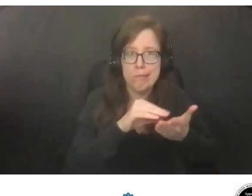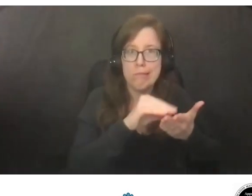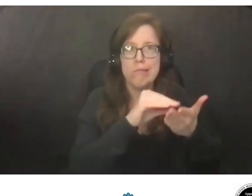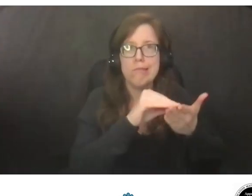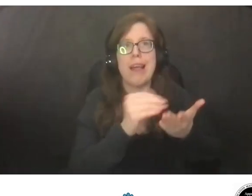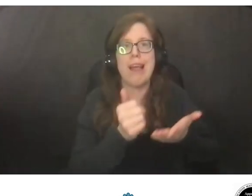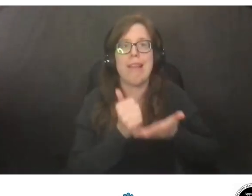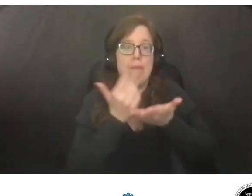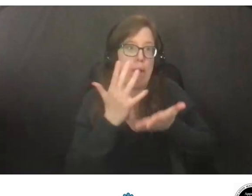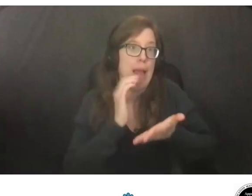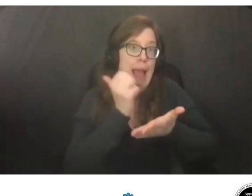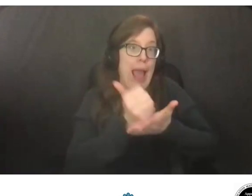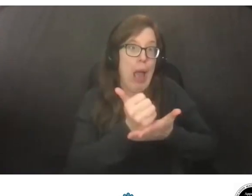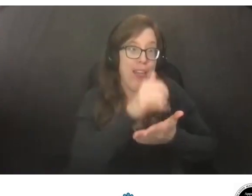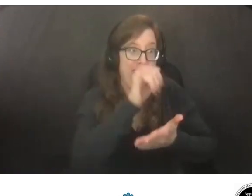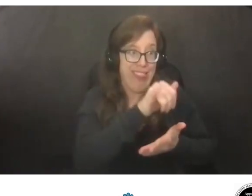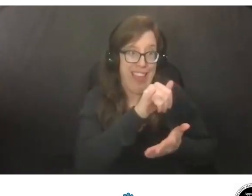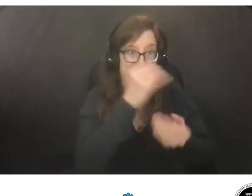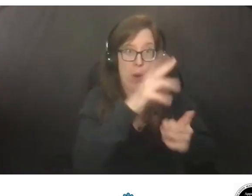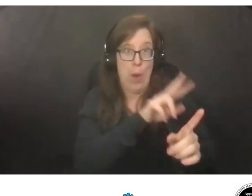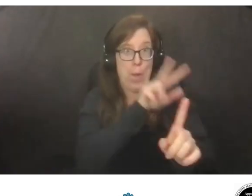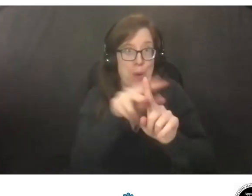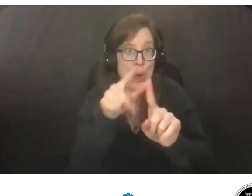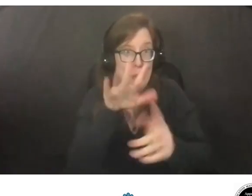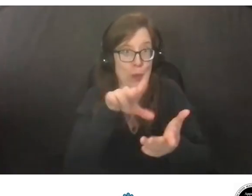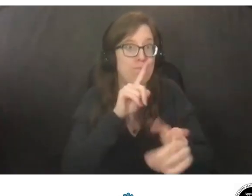and that can help you apply it to your students.